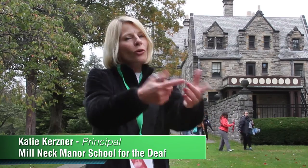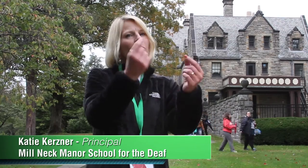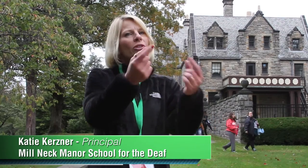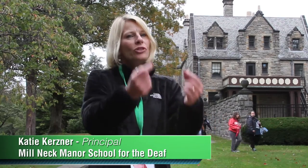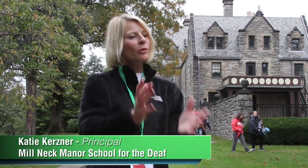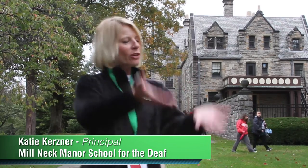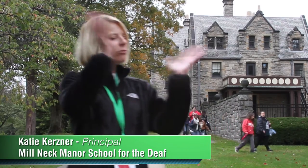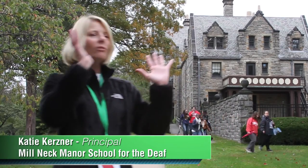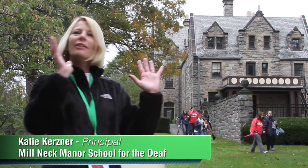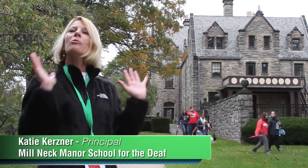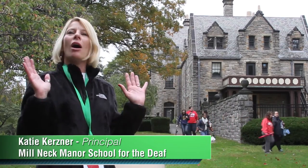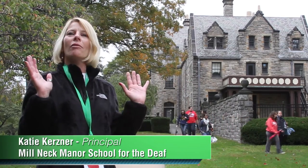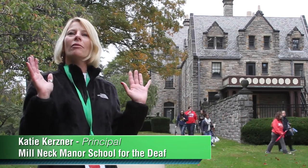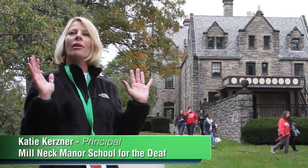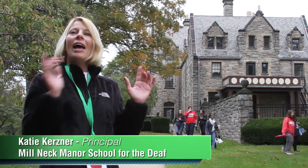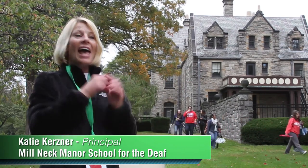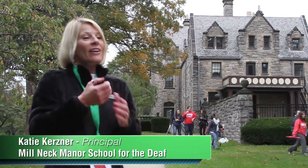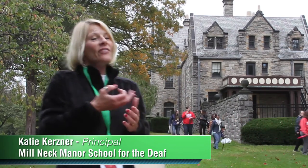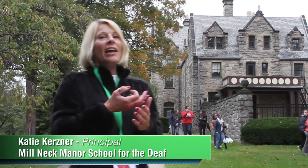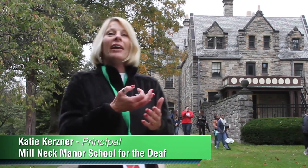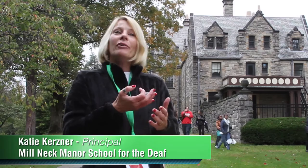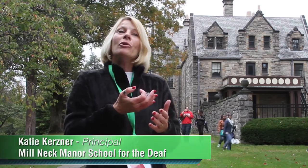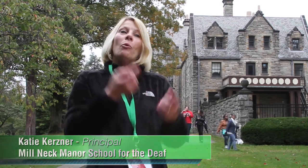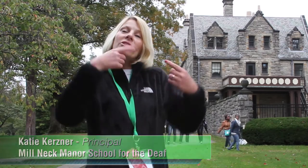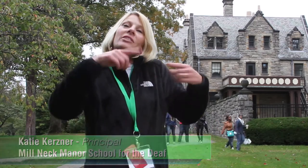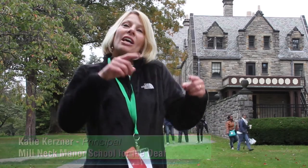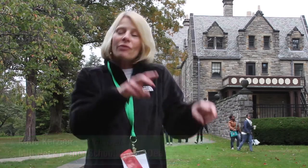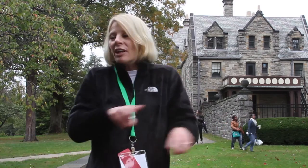You showed them what to do, and then you let them go. And if they were successful,